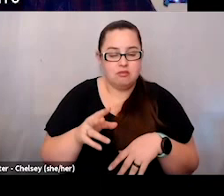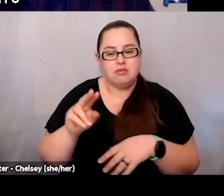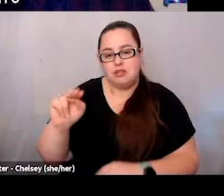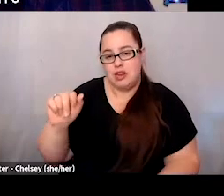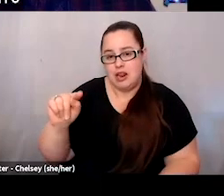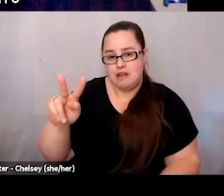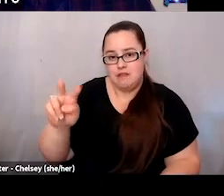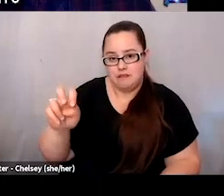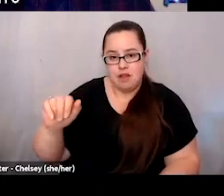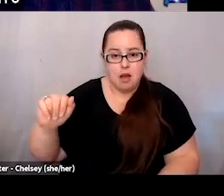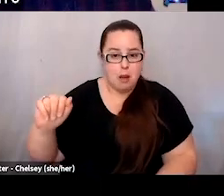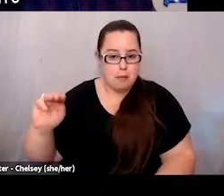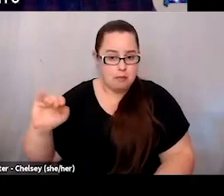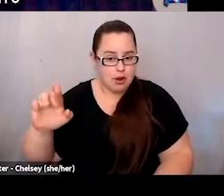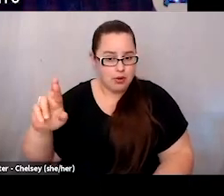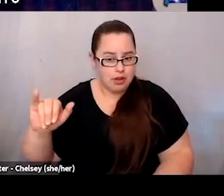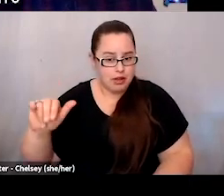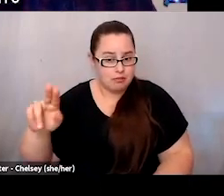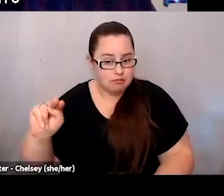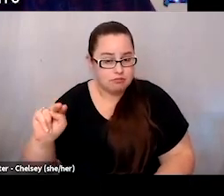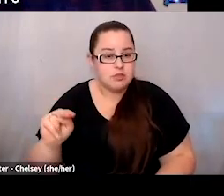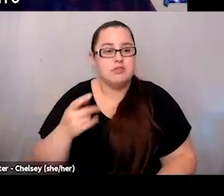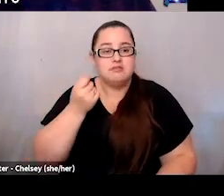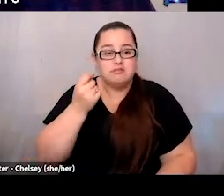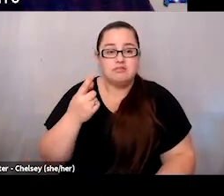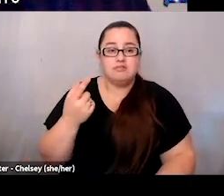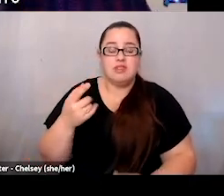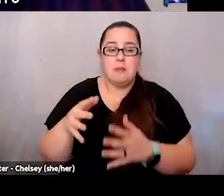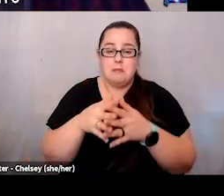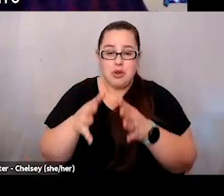controversial as well. I use the term Indigenous People. I actually use all these